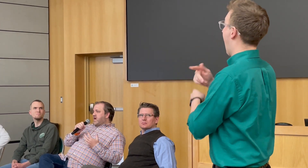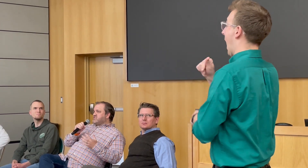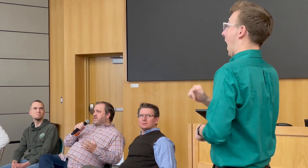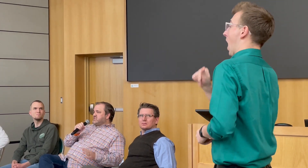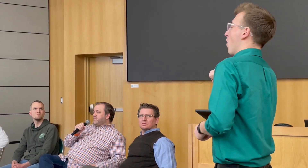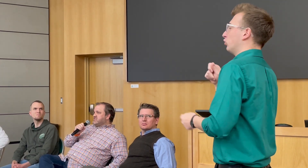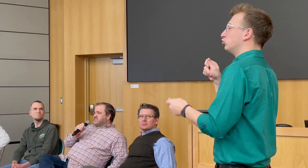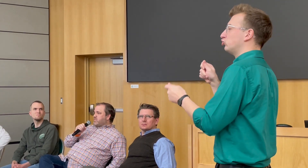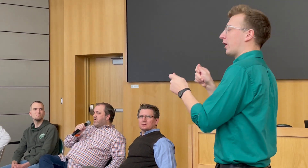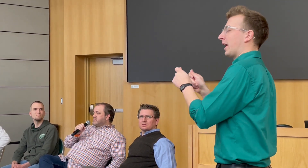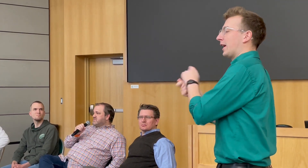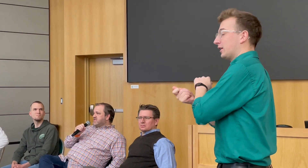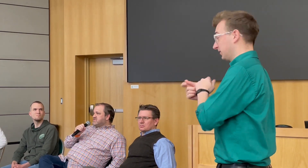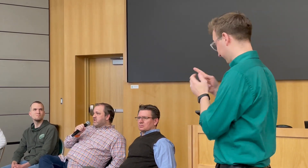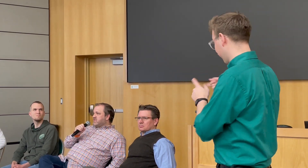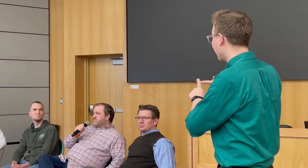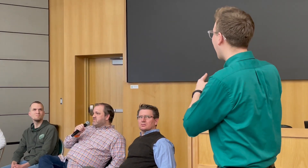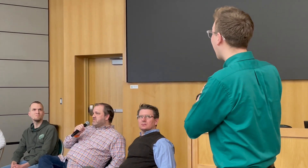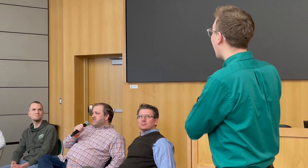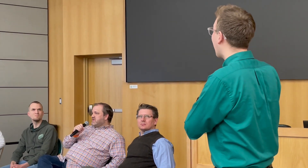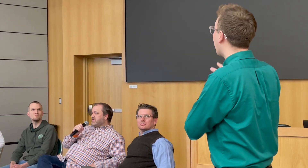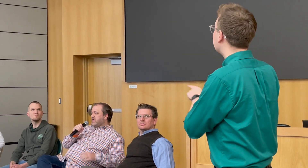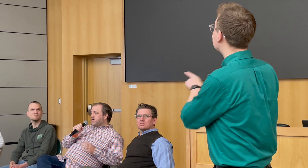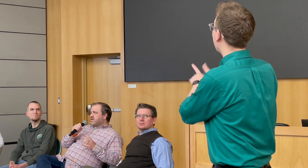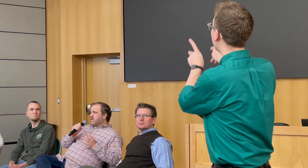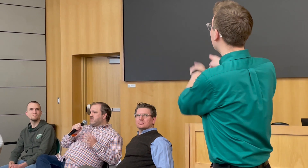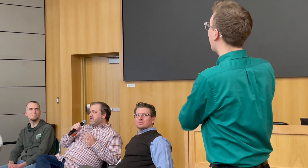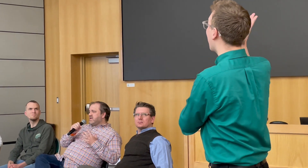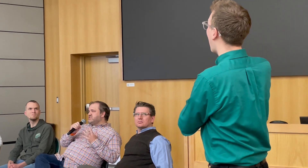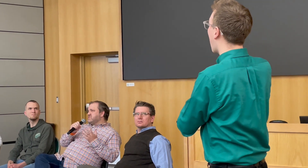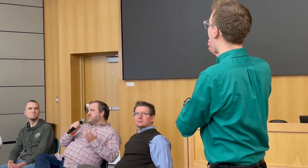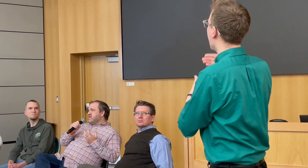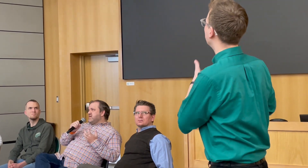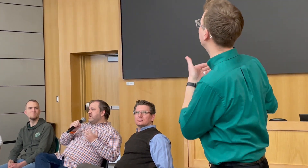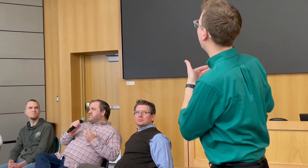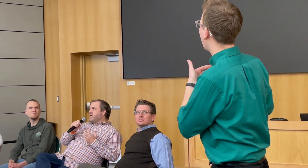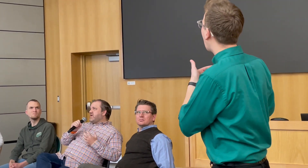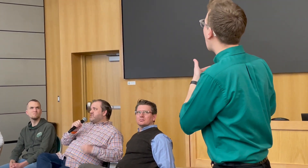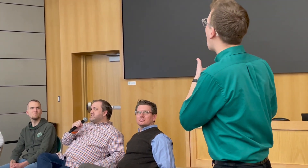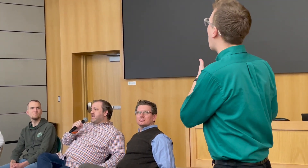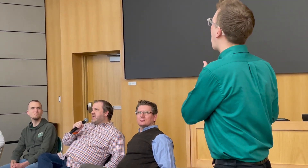kind of change 30 years as well and so it's just it's just very interesting